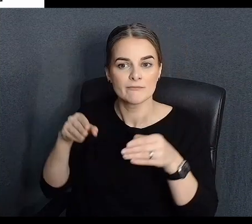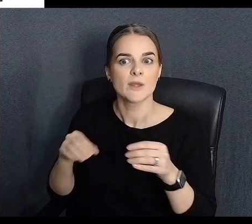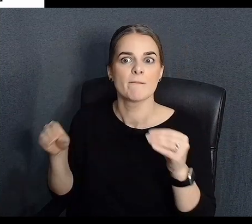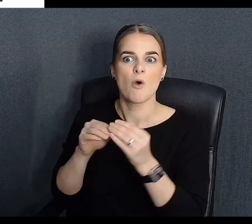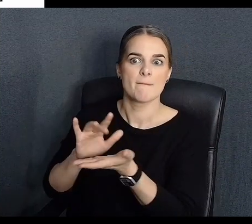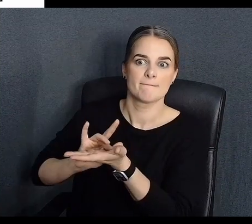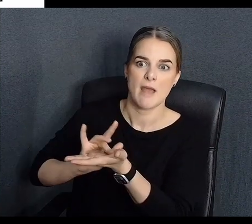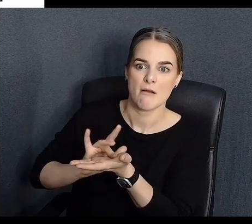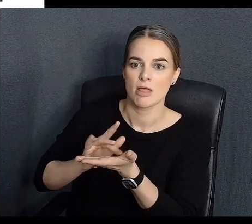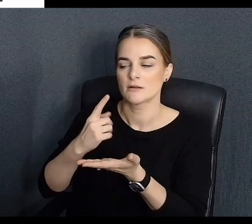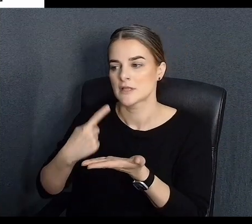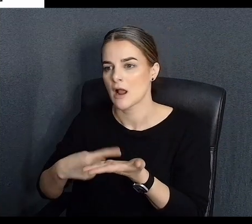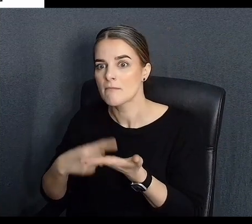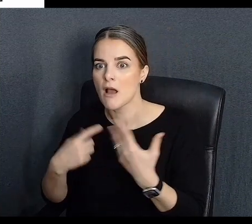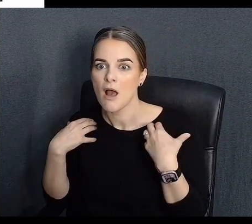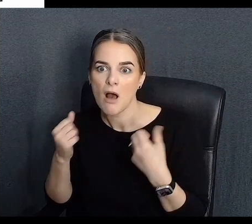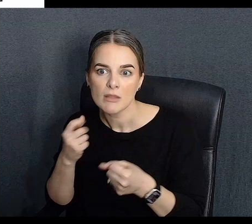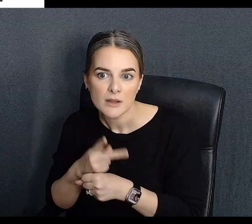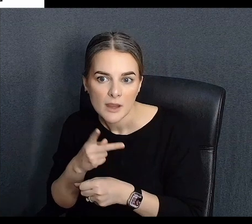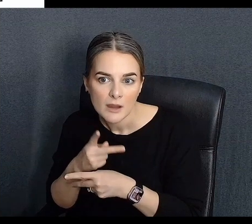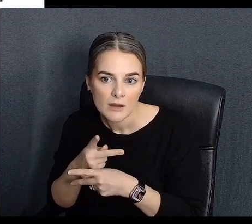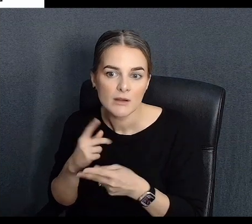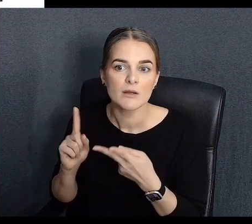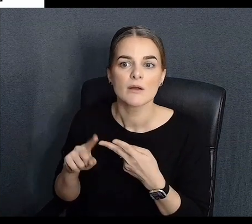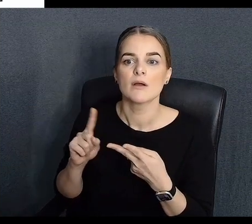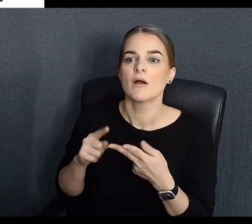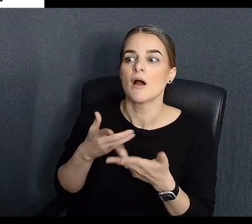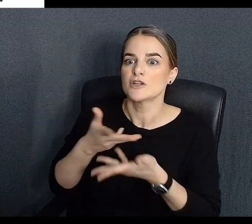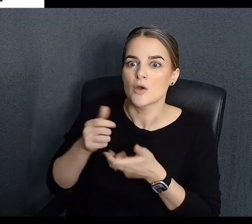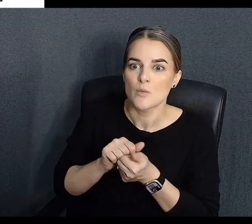about our health care, talking with doctors, with emergency personnel.